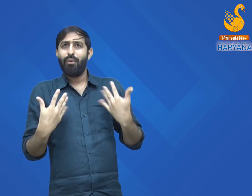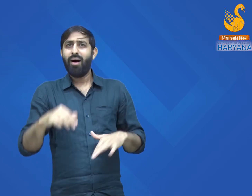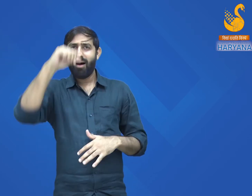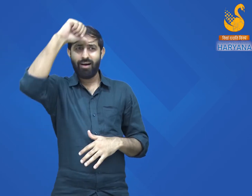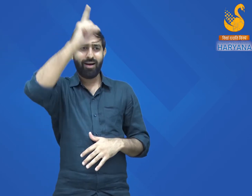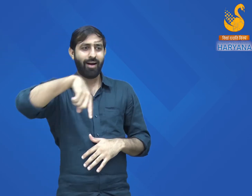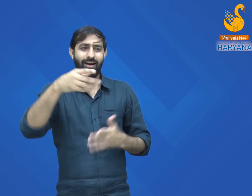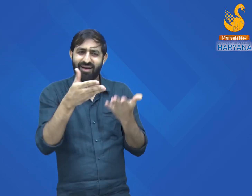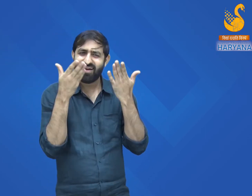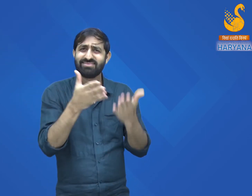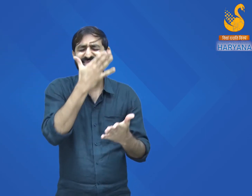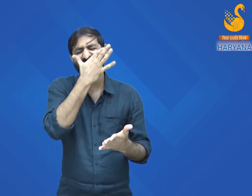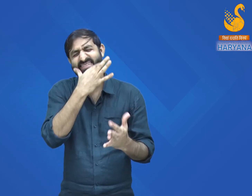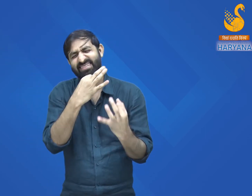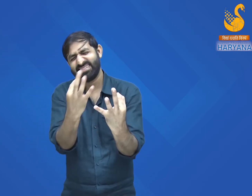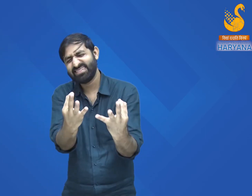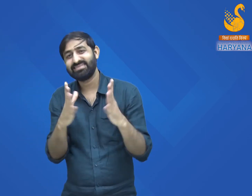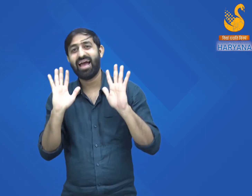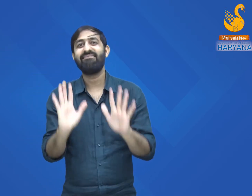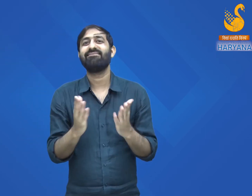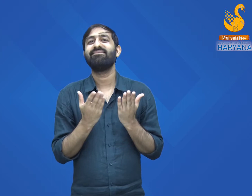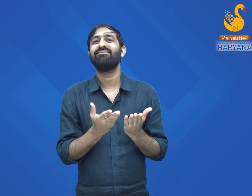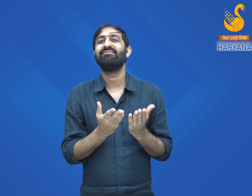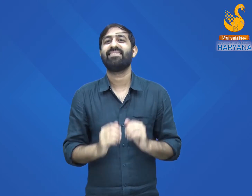India and its people are proof that unity in diversity is beautiful.